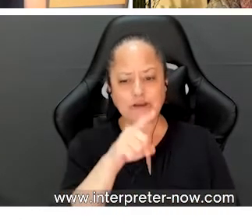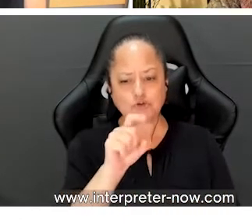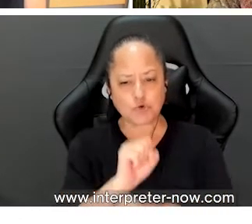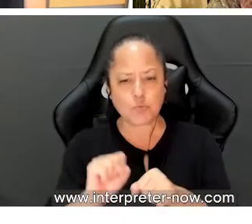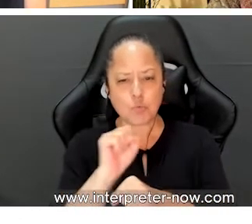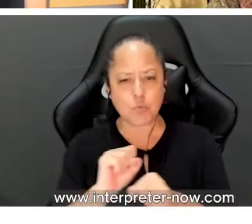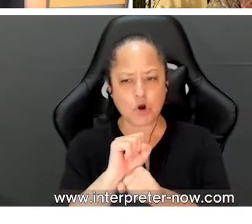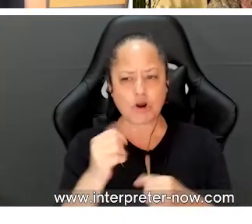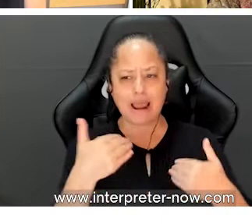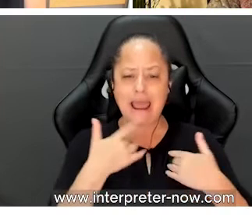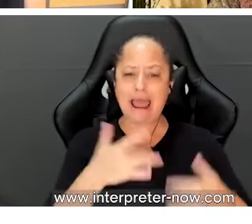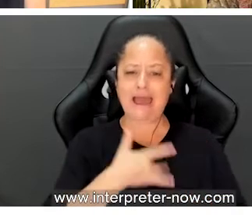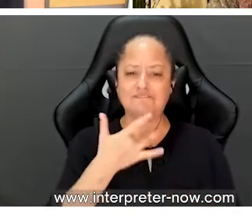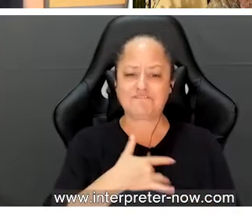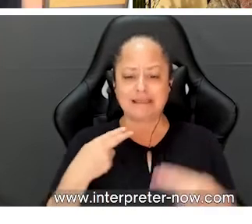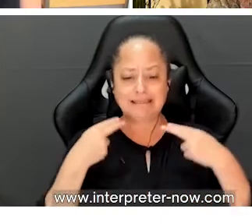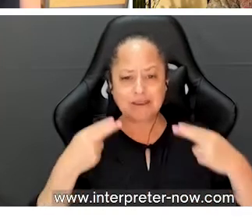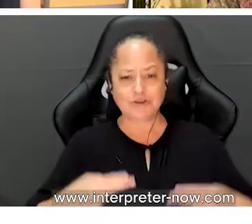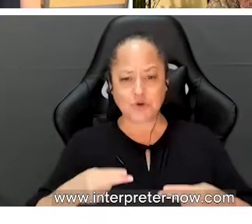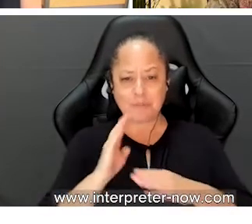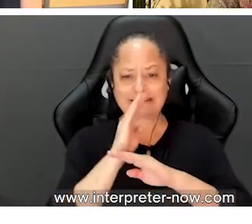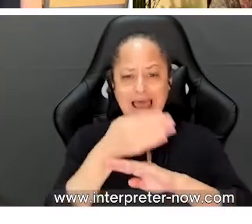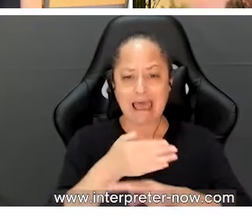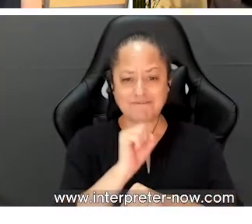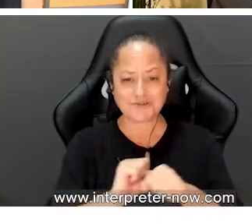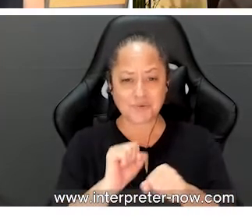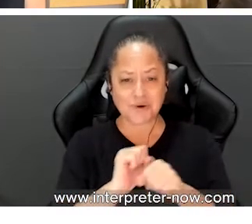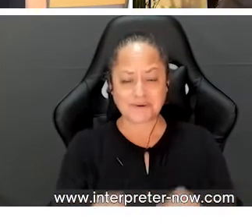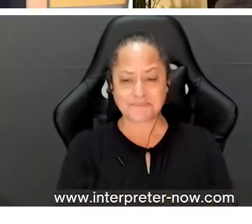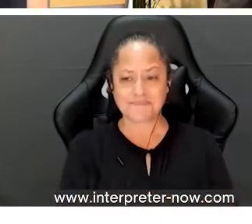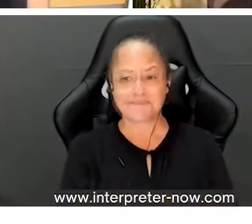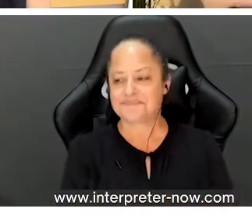And we just need you to work, work, work, work, work, and you can go have feelings and be human afterward.